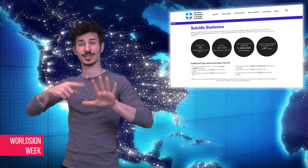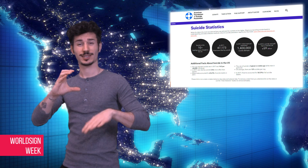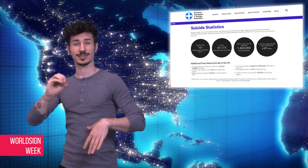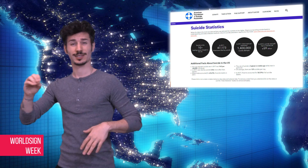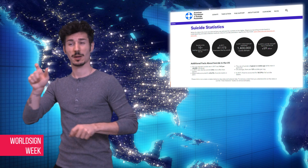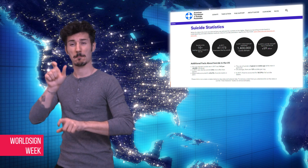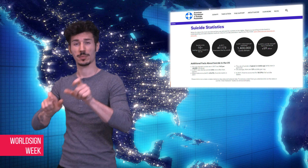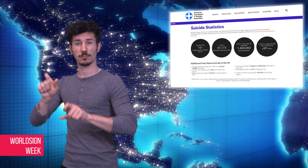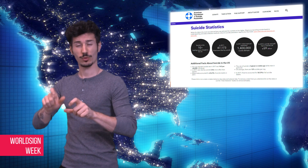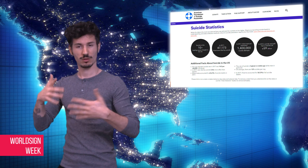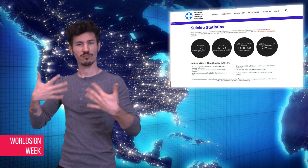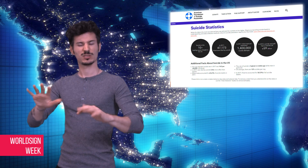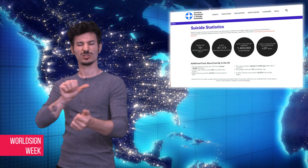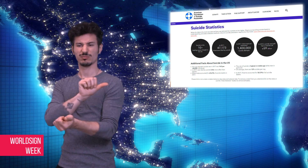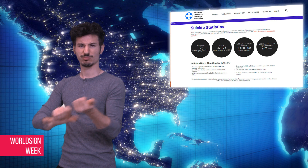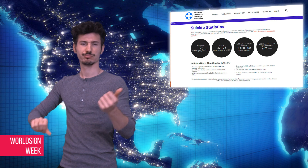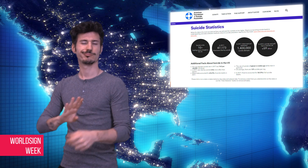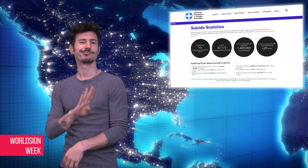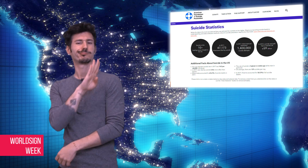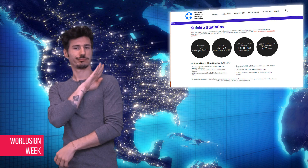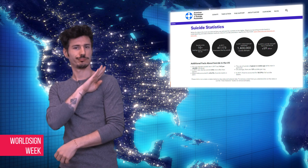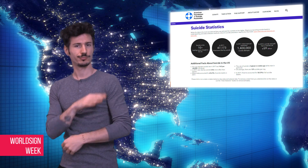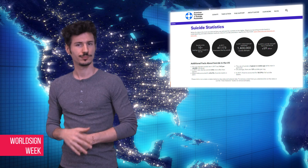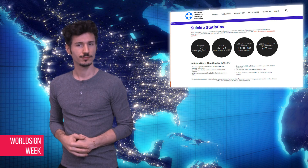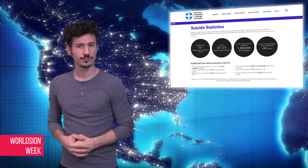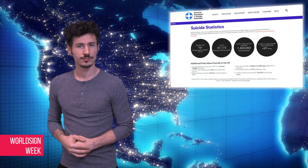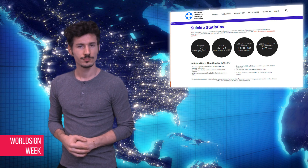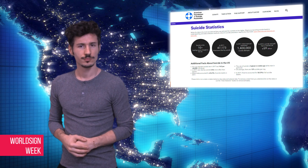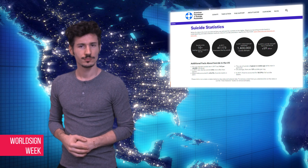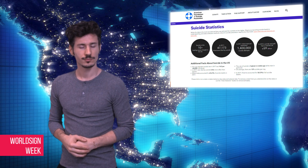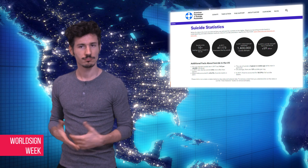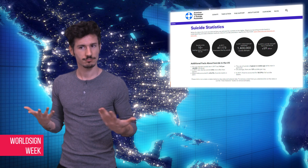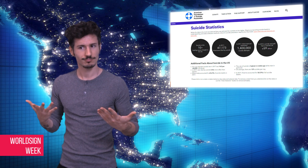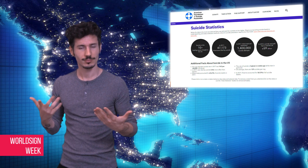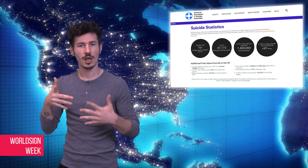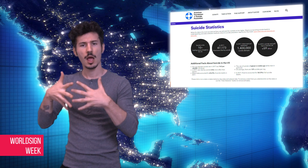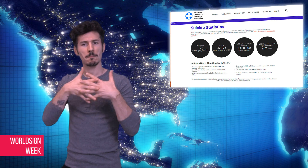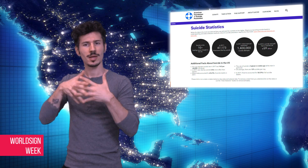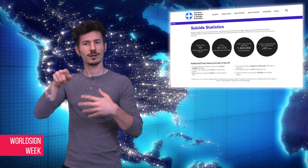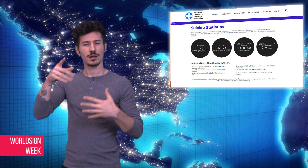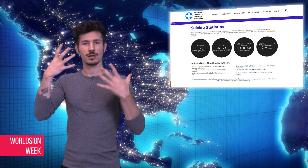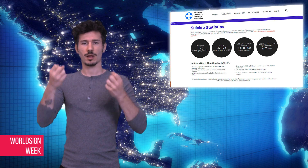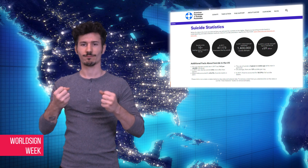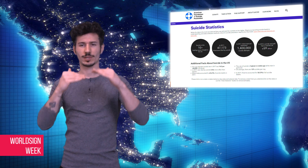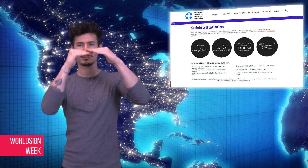Americans who died by suicide.